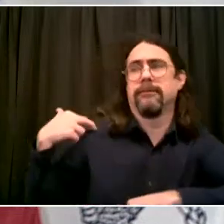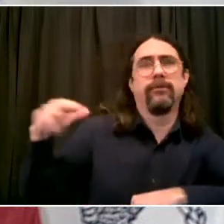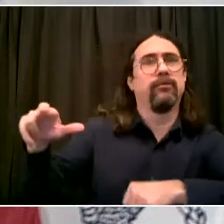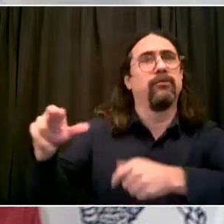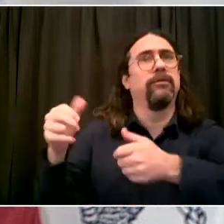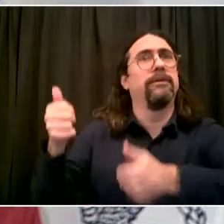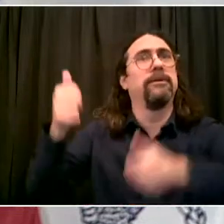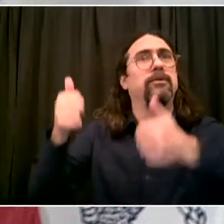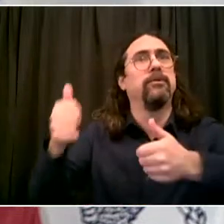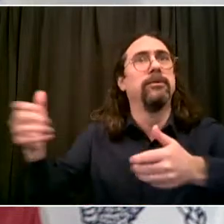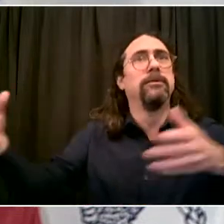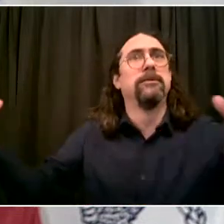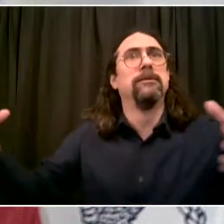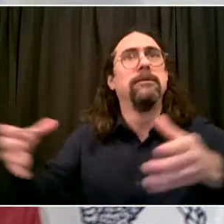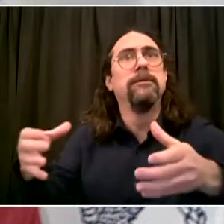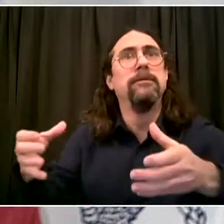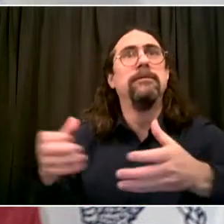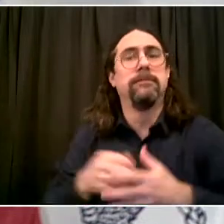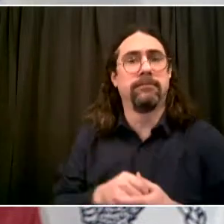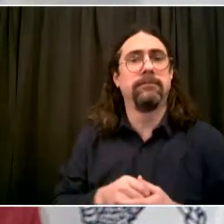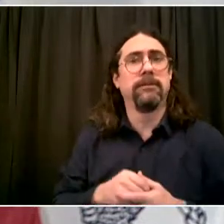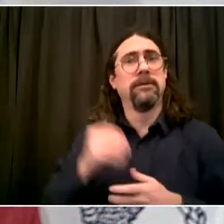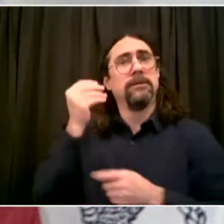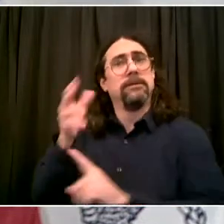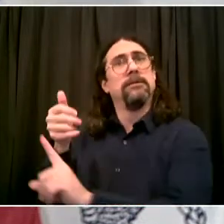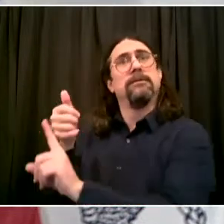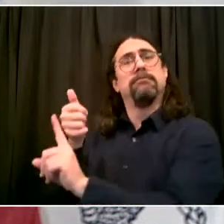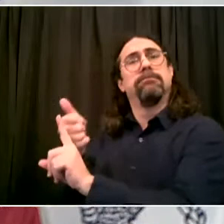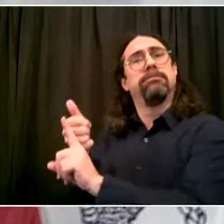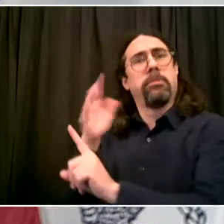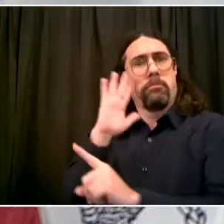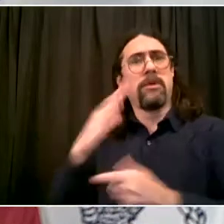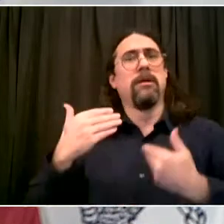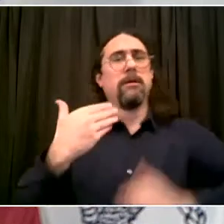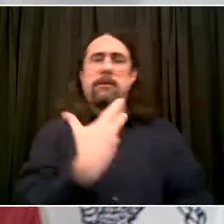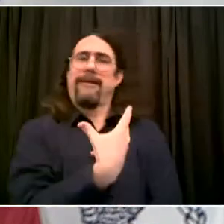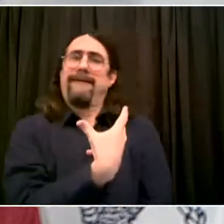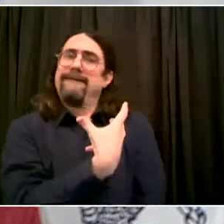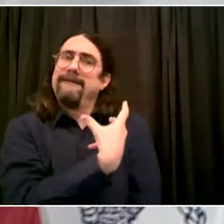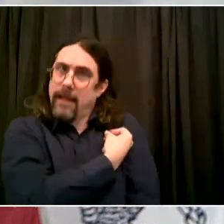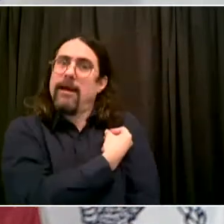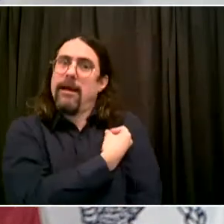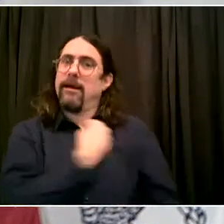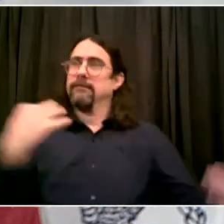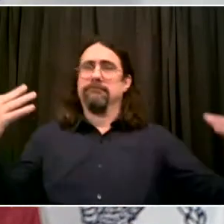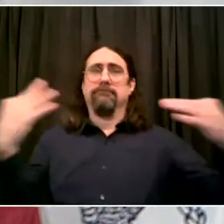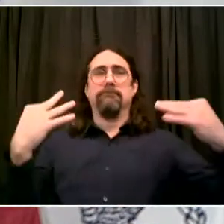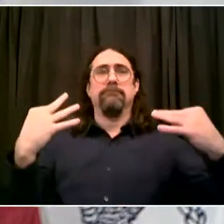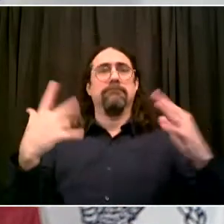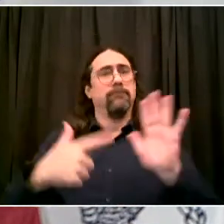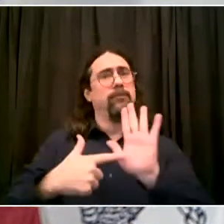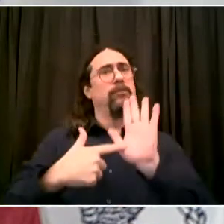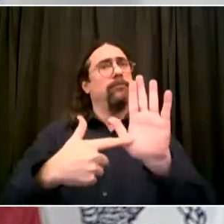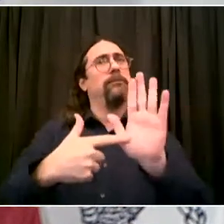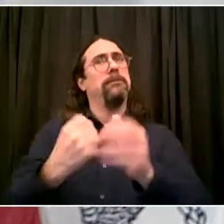VACCINE EFFORT AT THATAT THE E NEX STEP SHOWOWNIG G PEOPLE HOW IMPORTANT IT IS TO GET